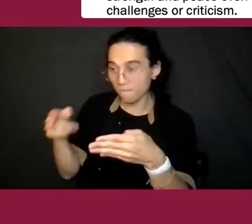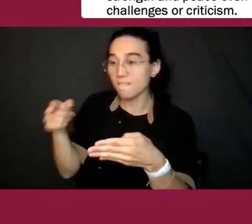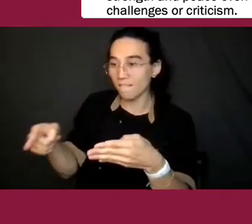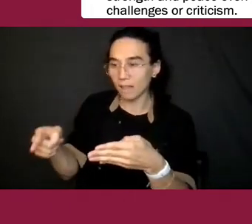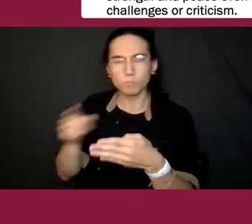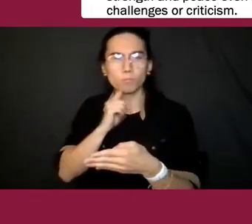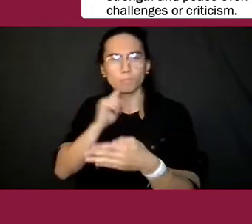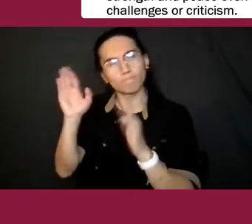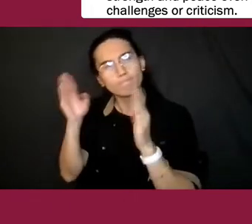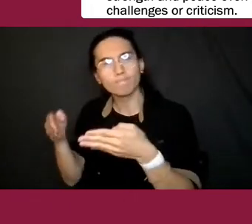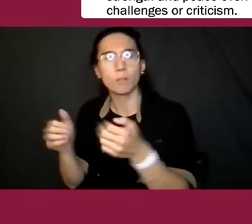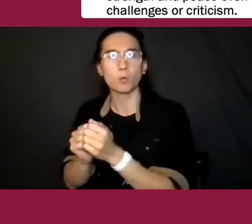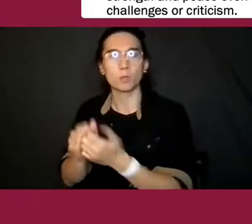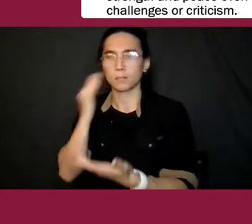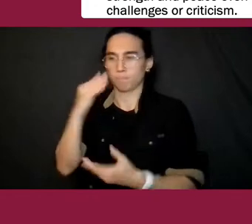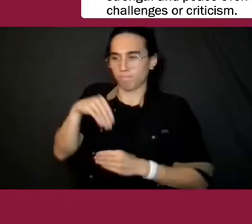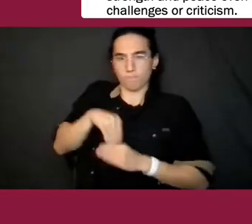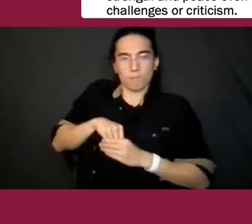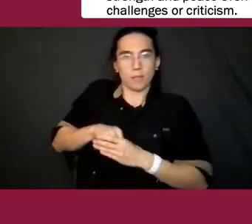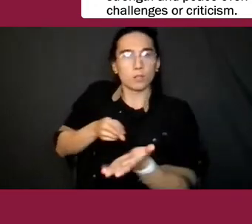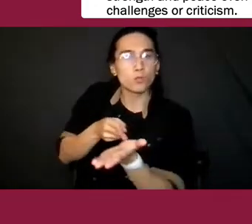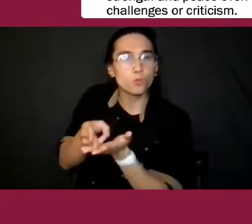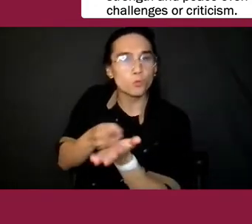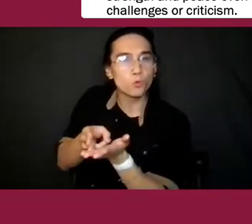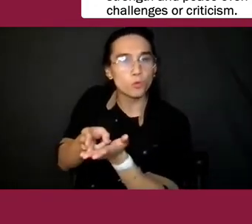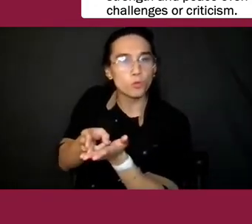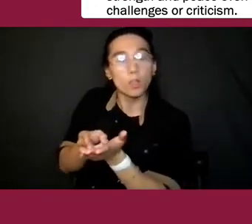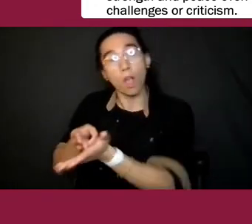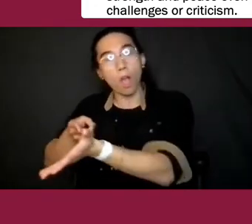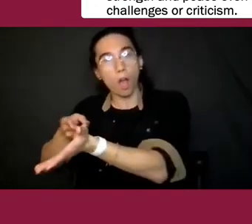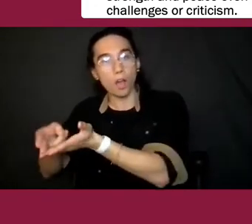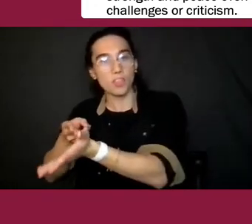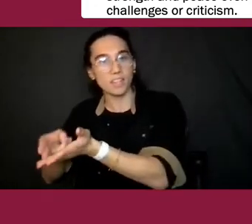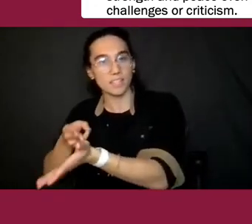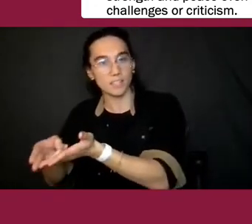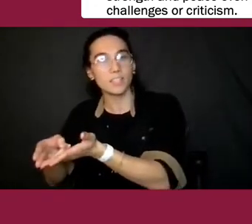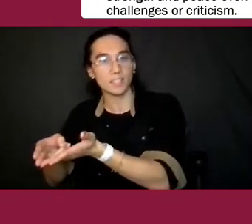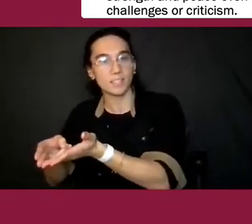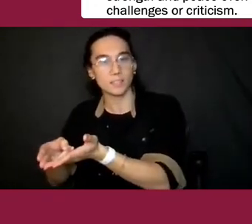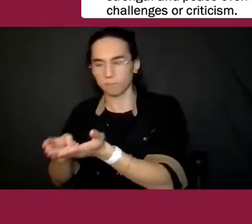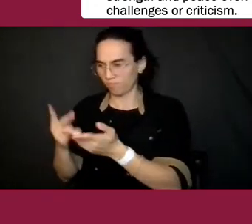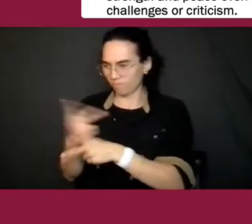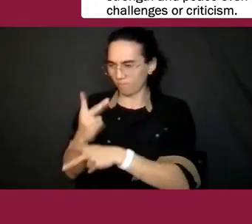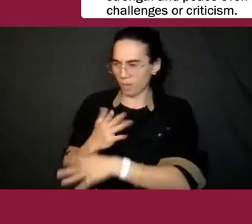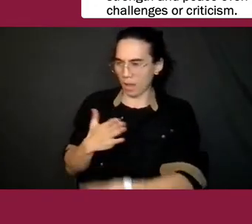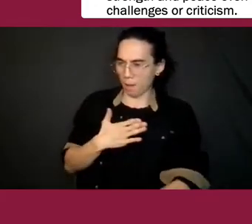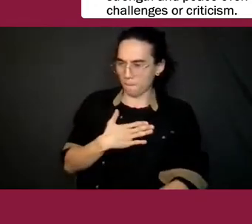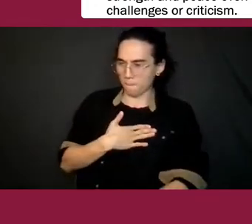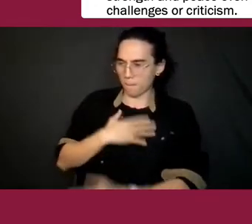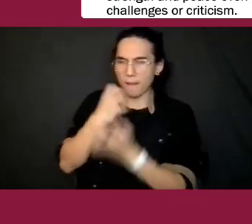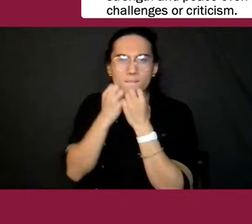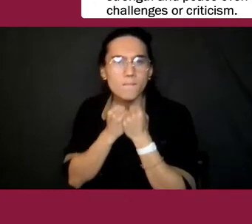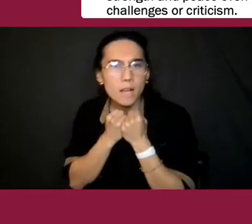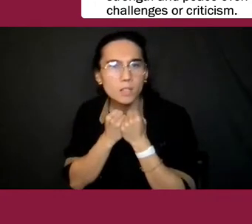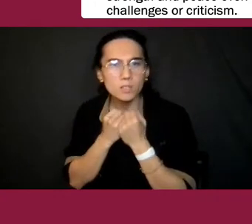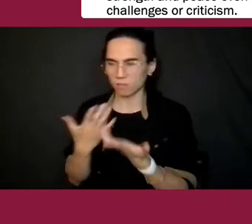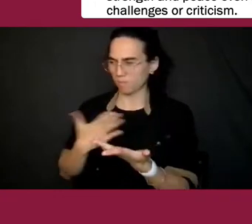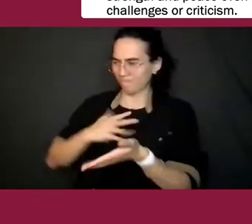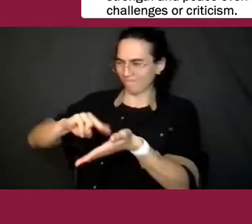Identity is connected to a deeper understanding of one's values and the purpose rather than external validation.